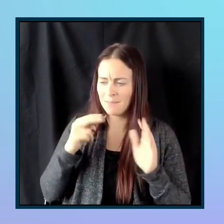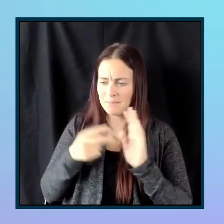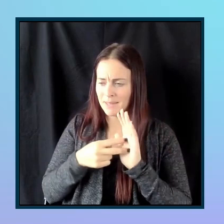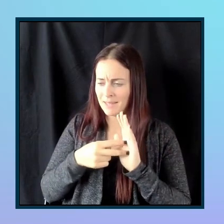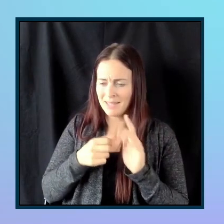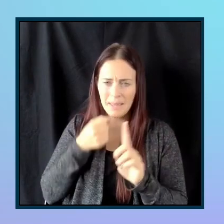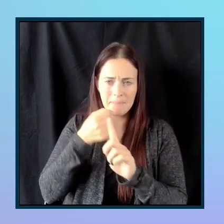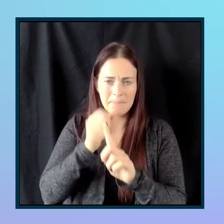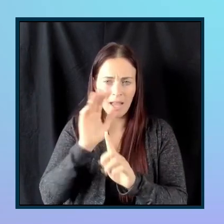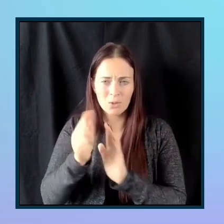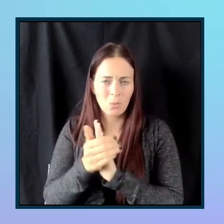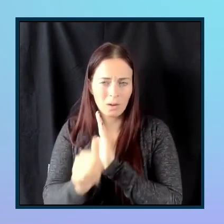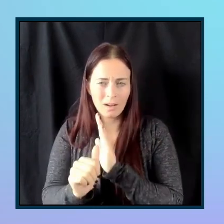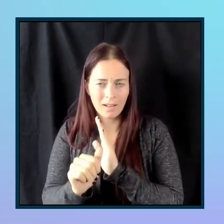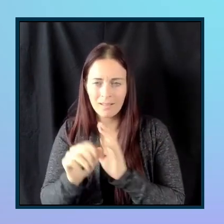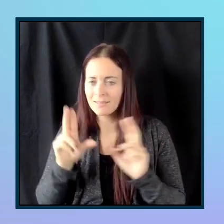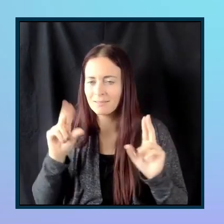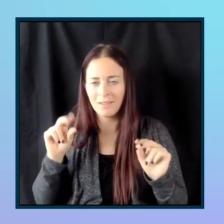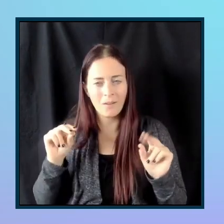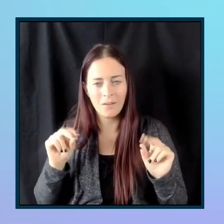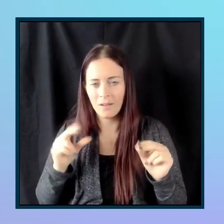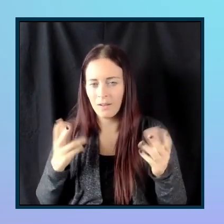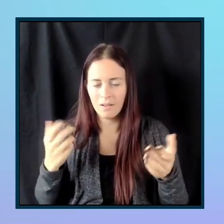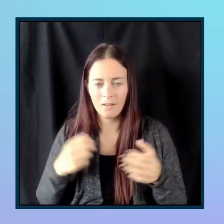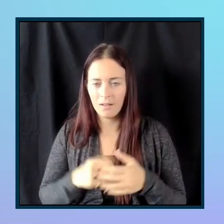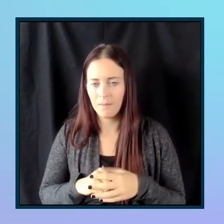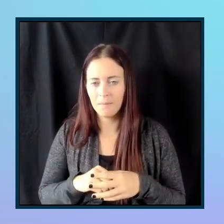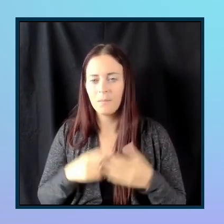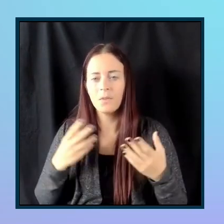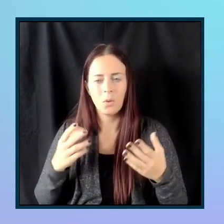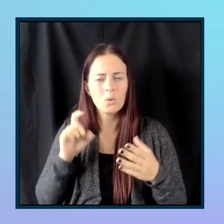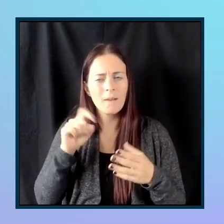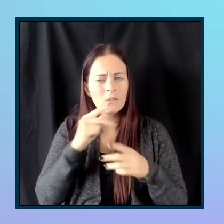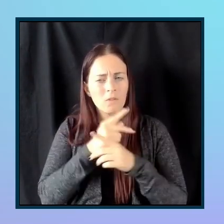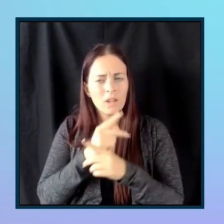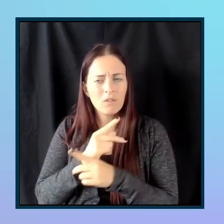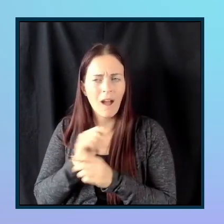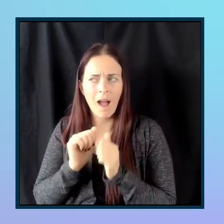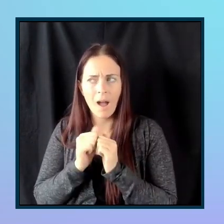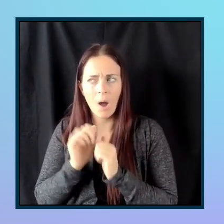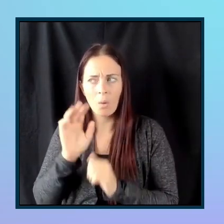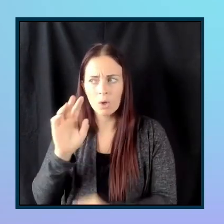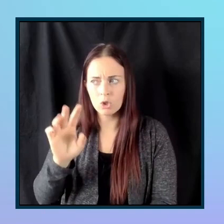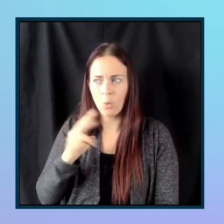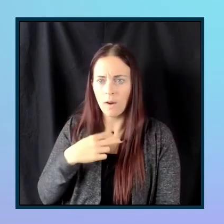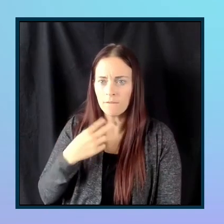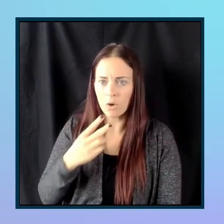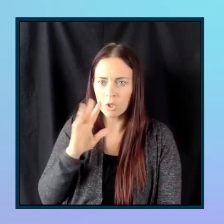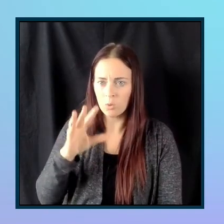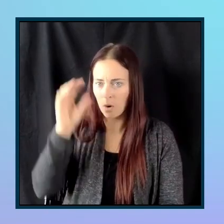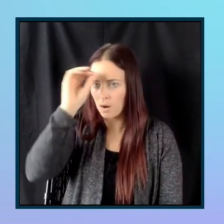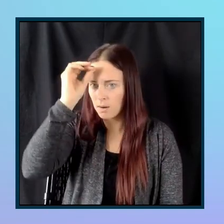So, really find ways that you can get your voice out there, that you can share the story.